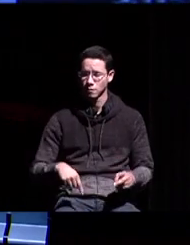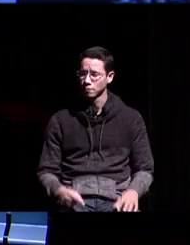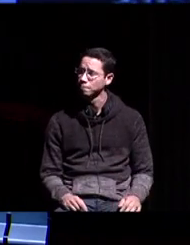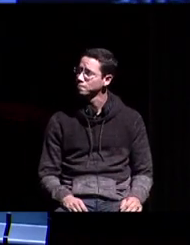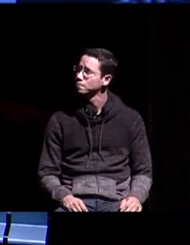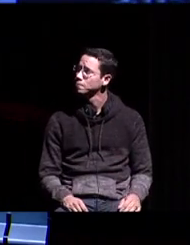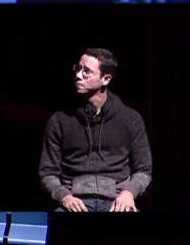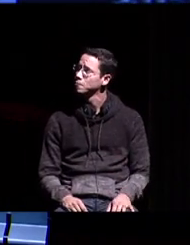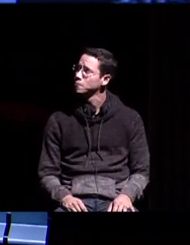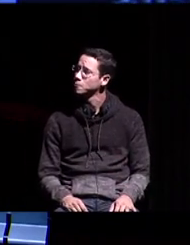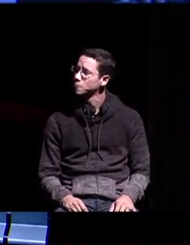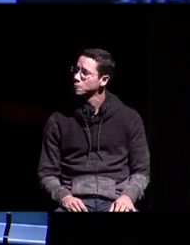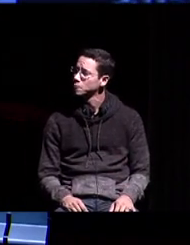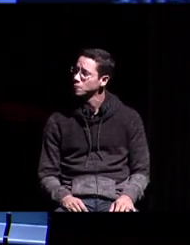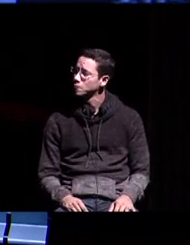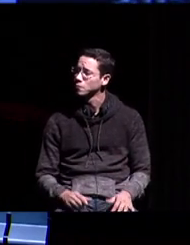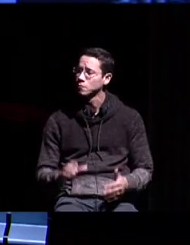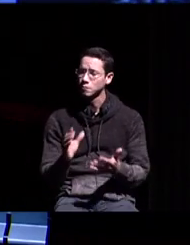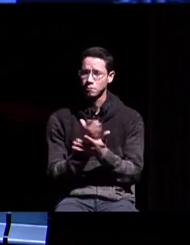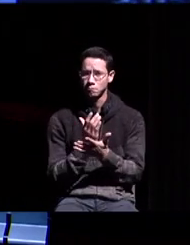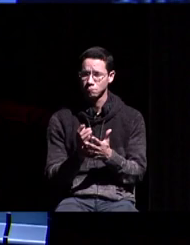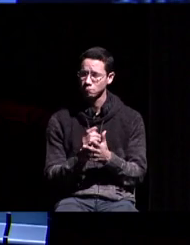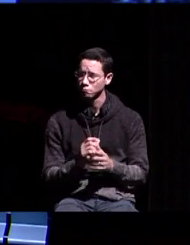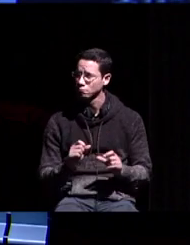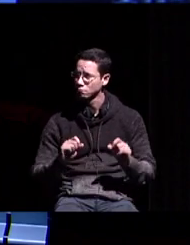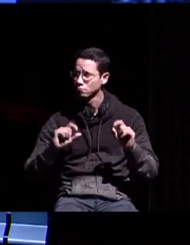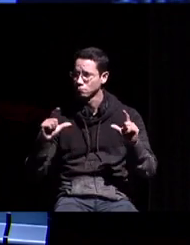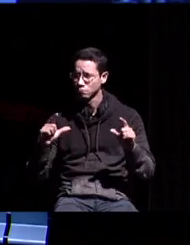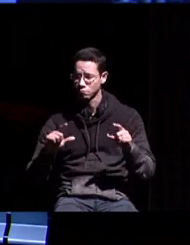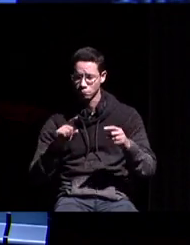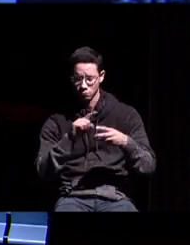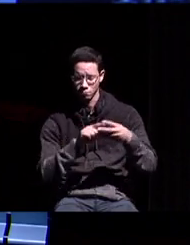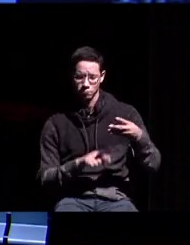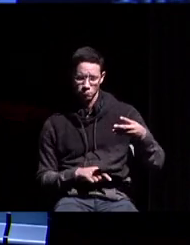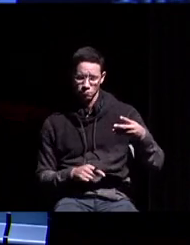I have only brought up four short matters